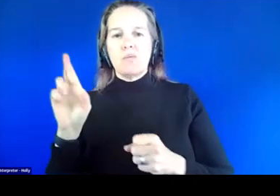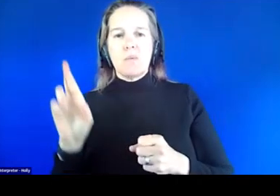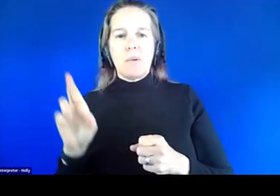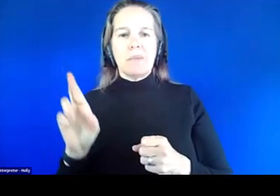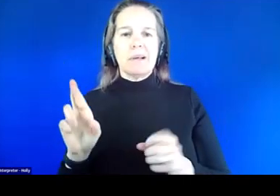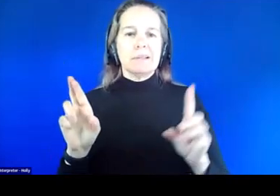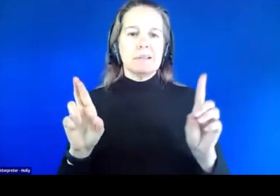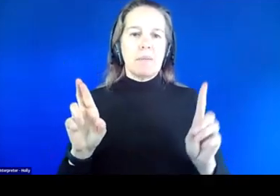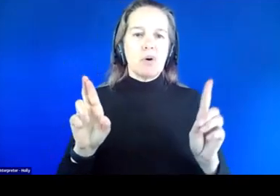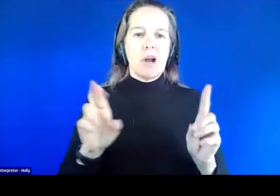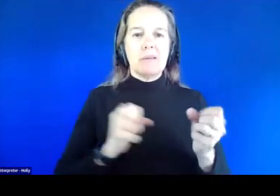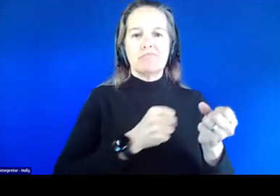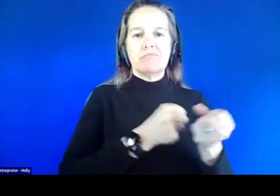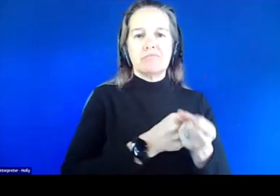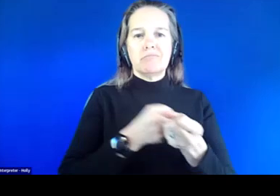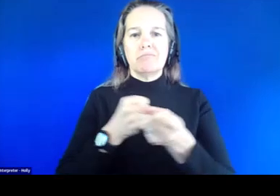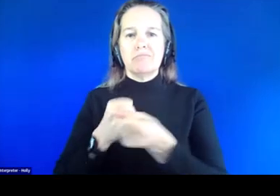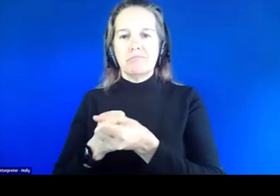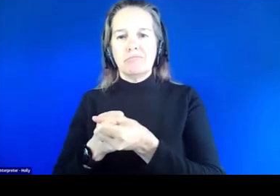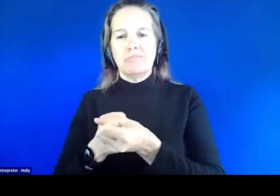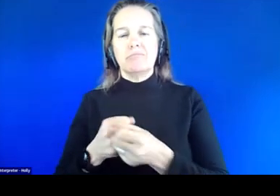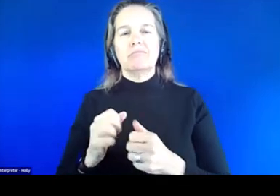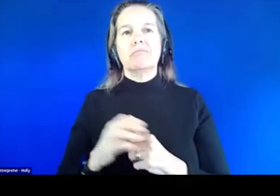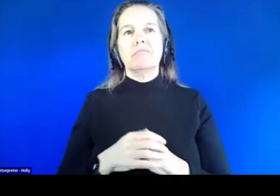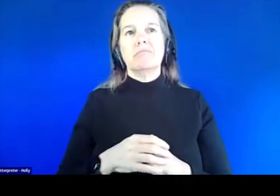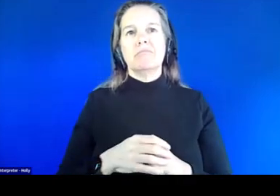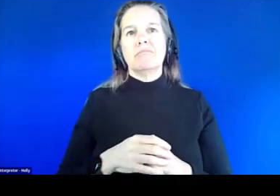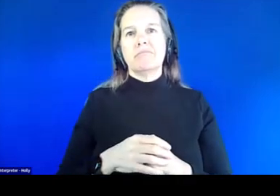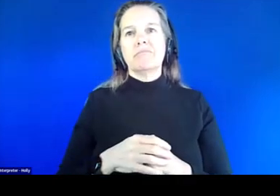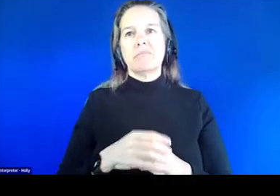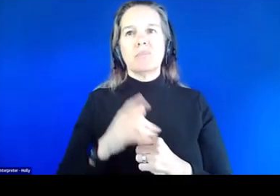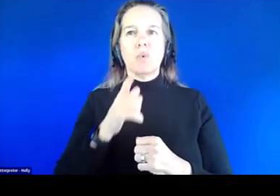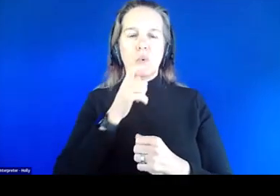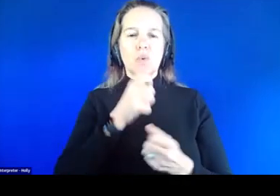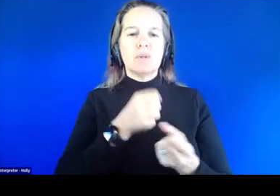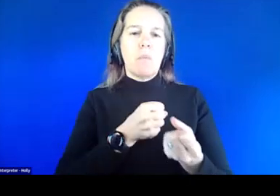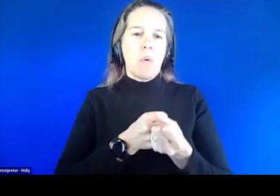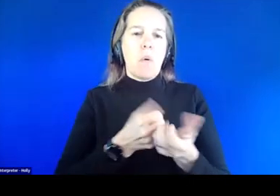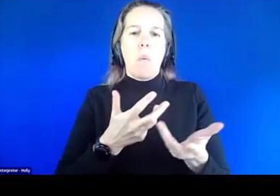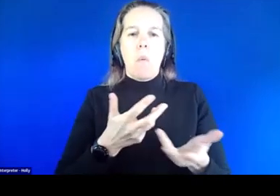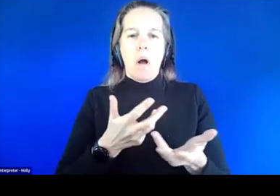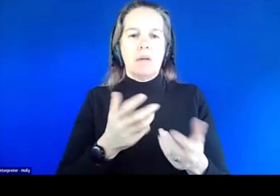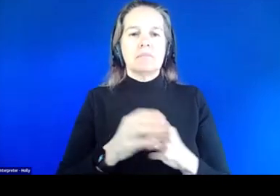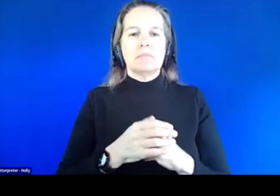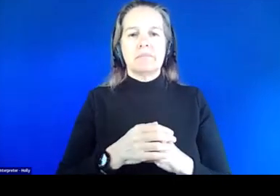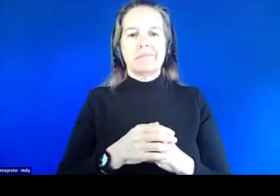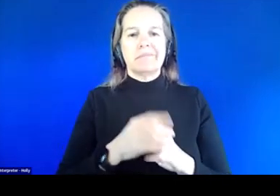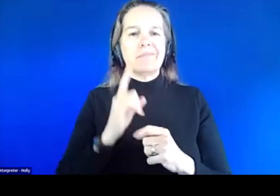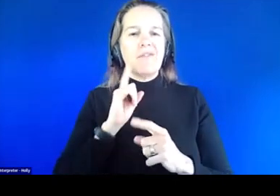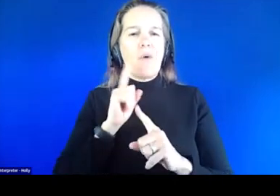rebalancing and the broader kind of community living